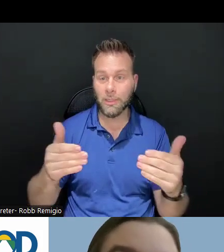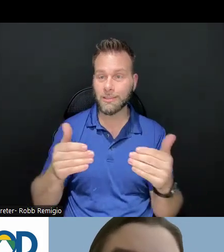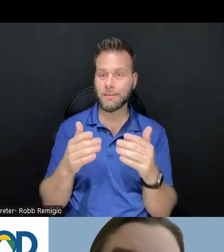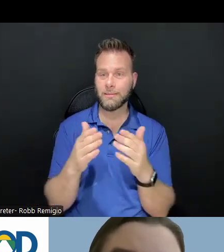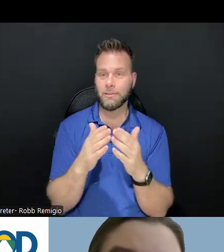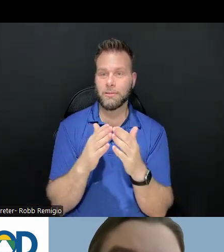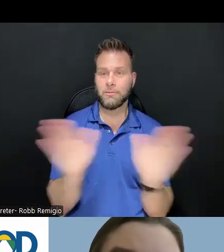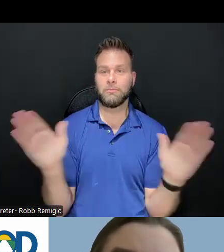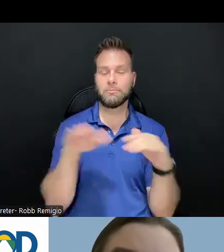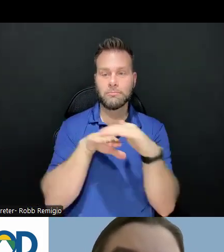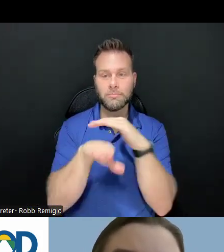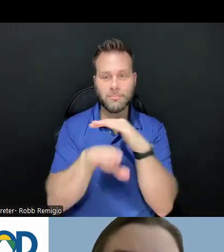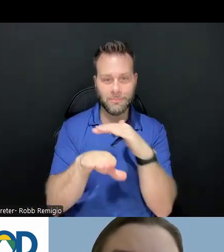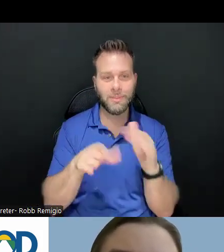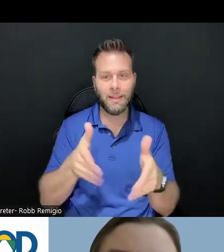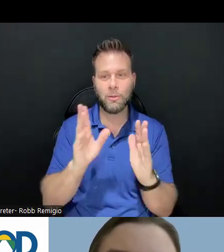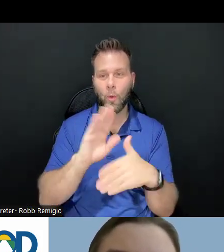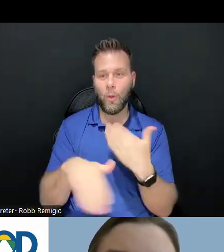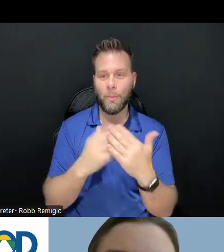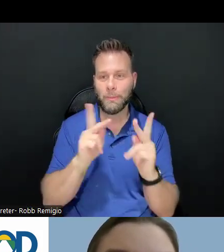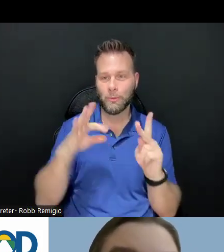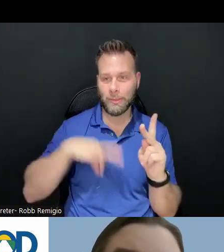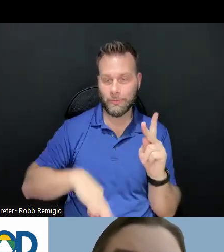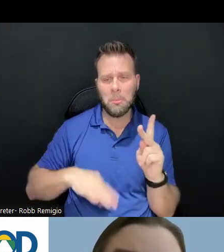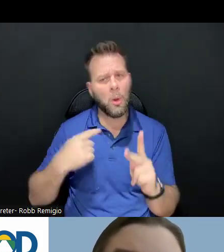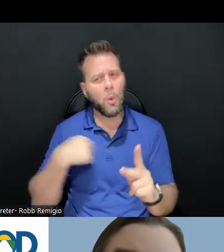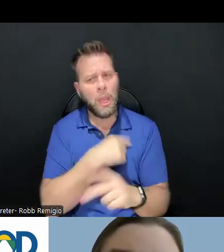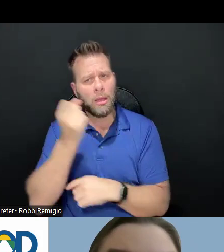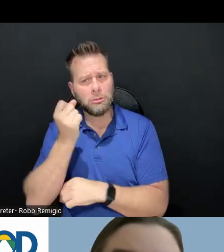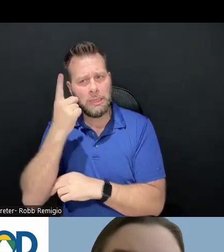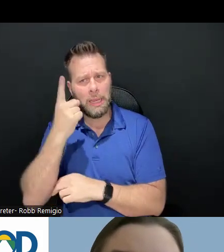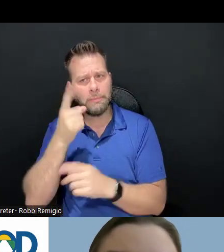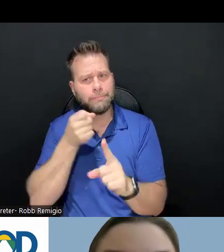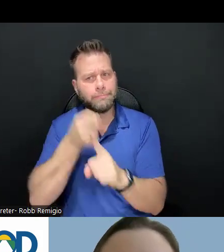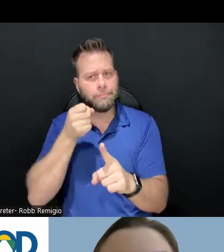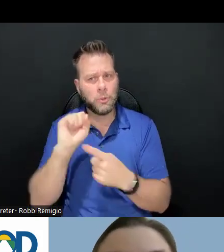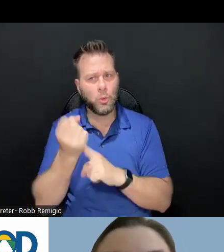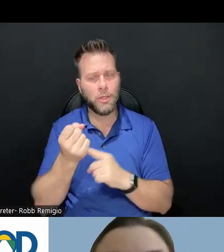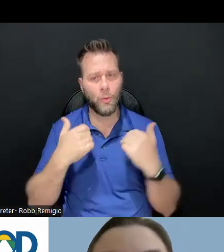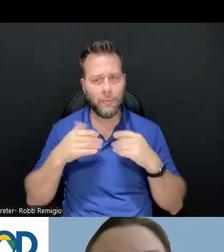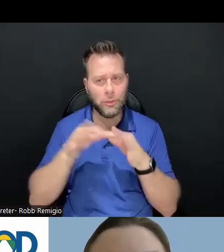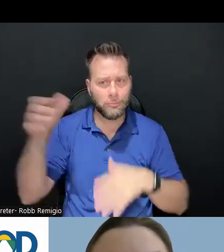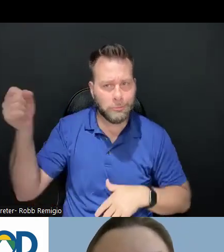design benefit everyone, but we do understand that there are situations where it is not